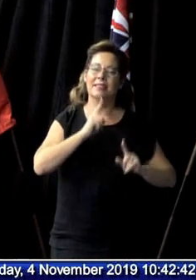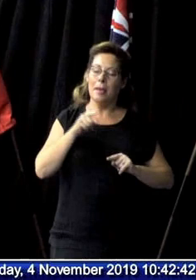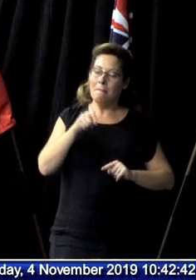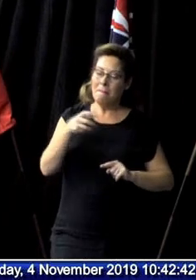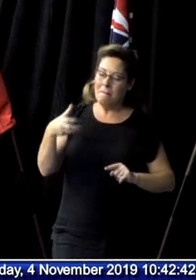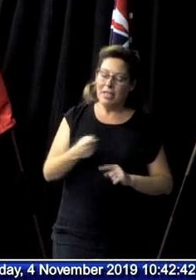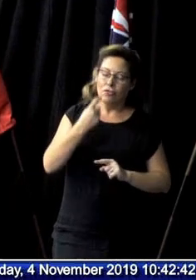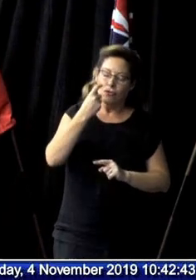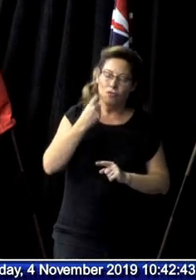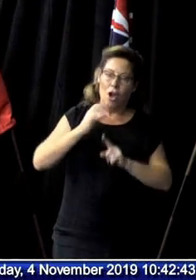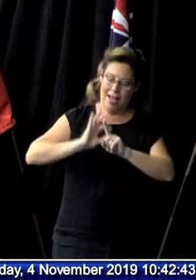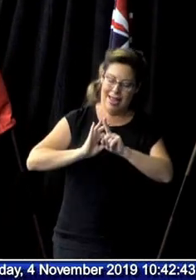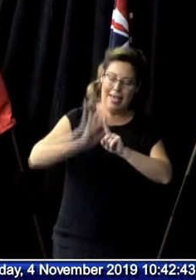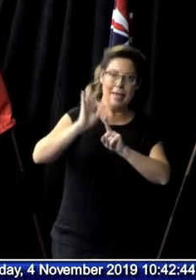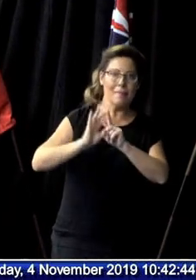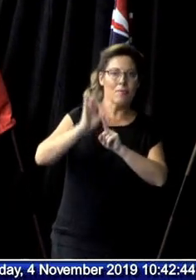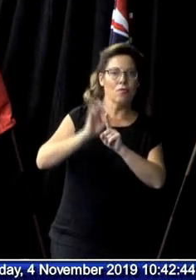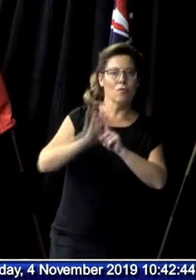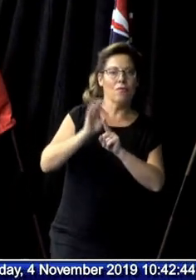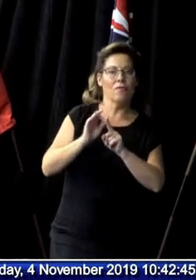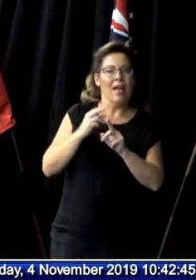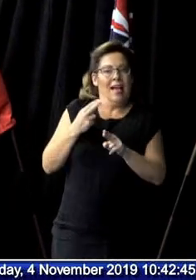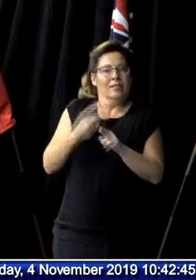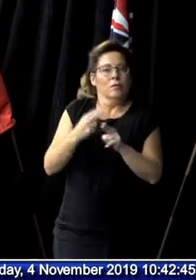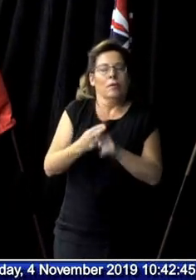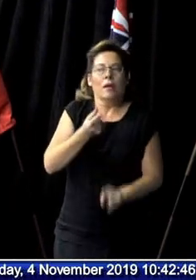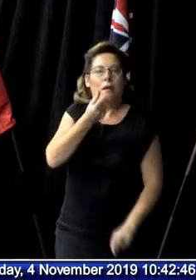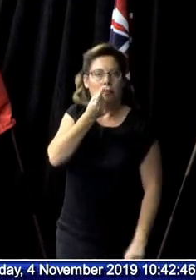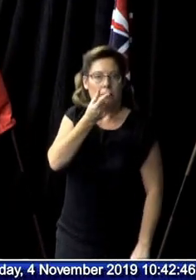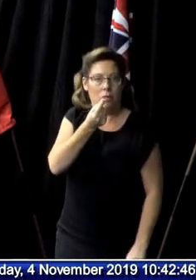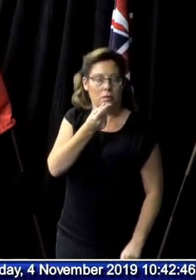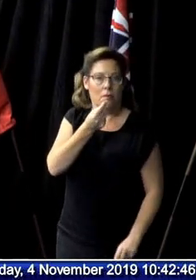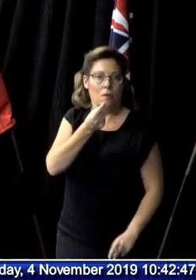of its available resources with a view to achieving progressively within a reasonably